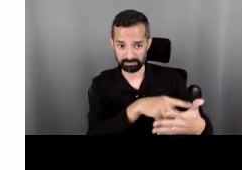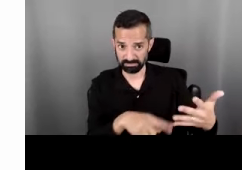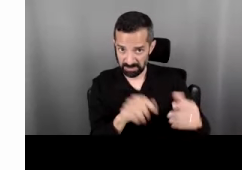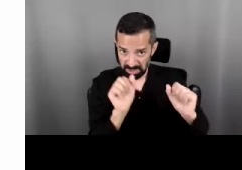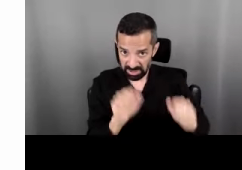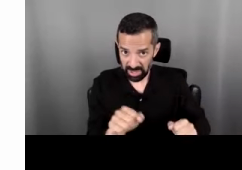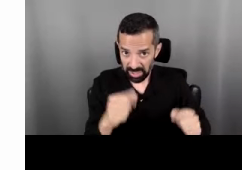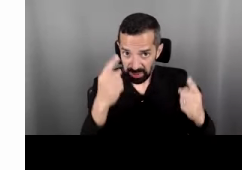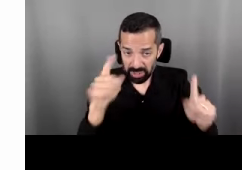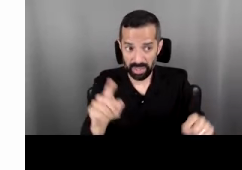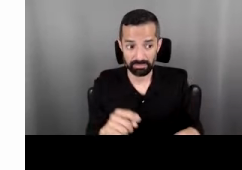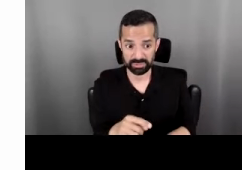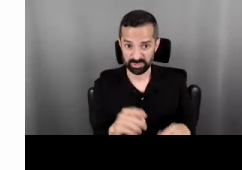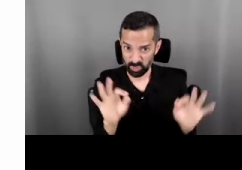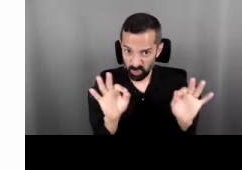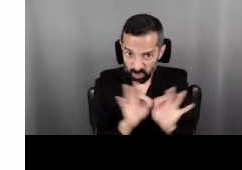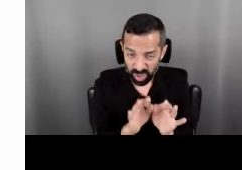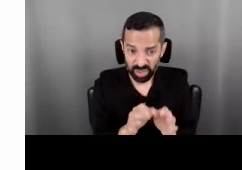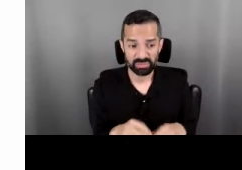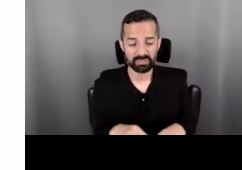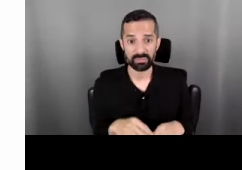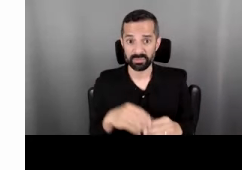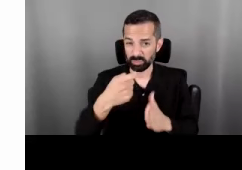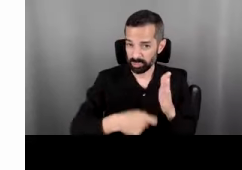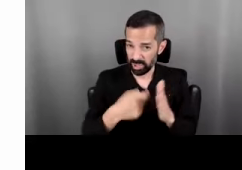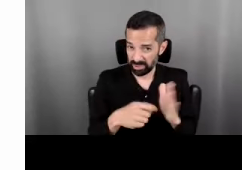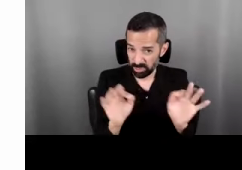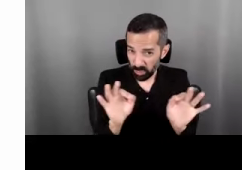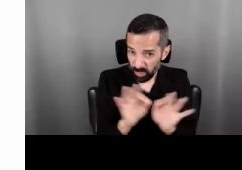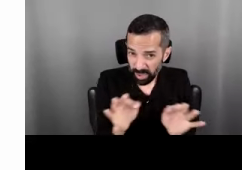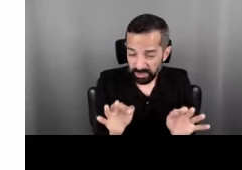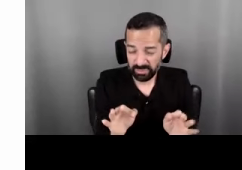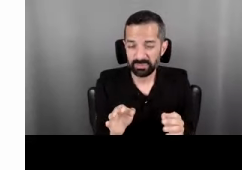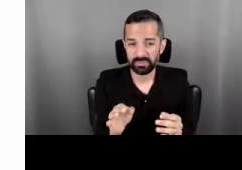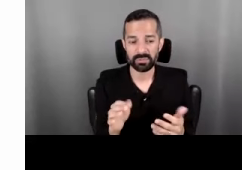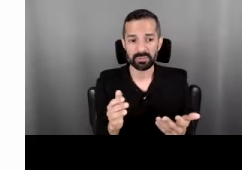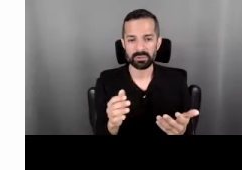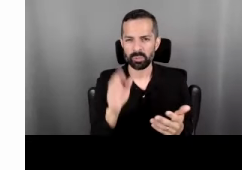and estimate of probable cost for said function or said request.